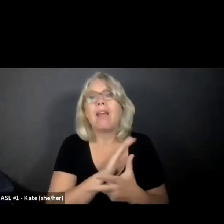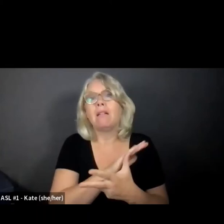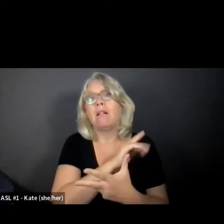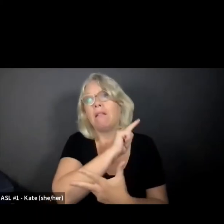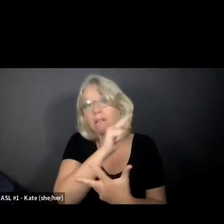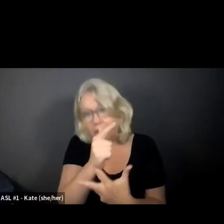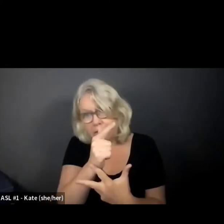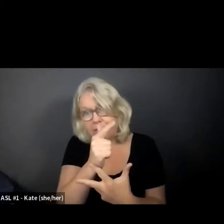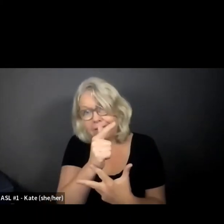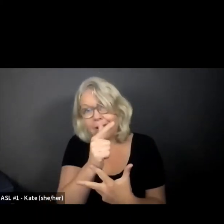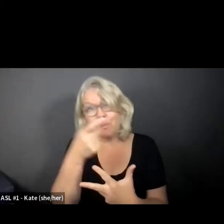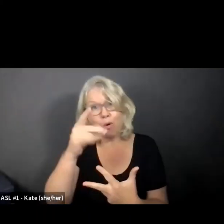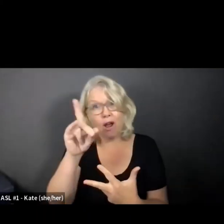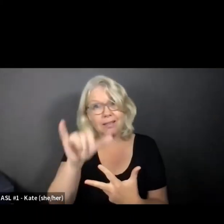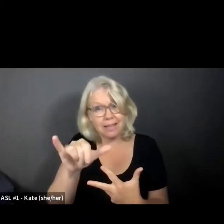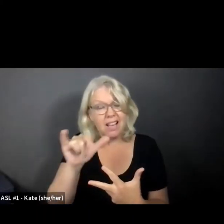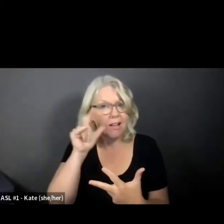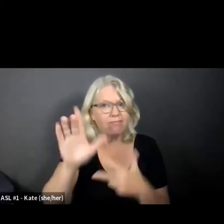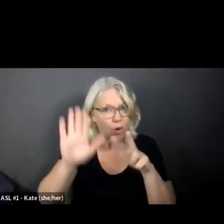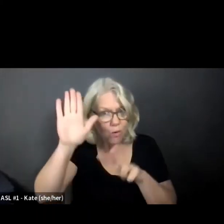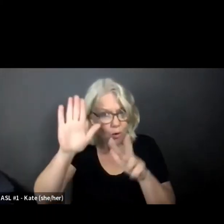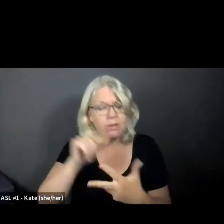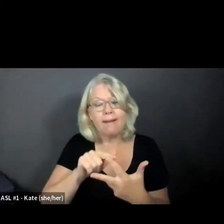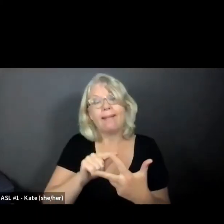VOTE YES TO ONE OF THE THREE QUESTIONS.